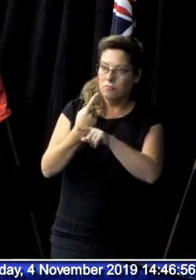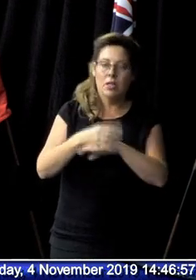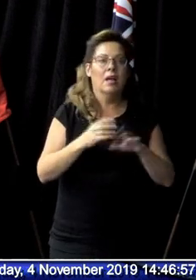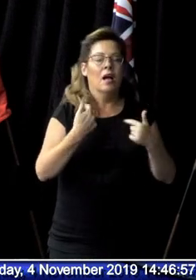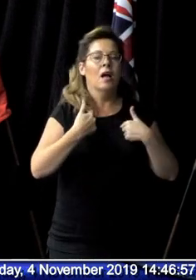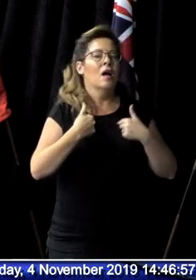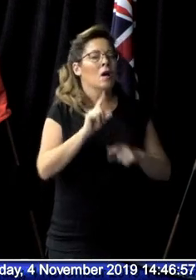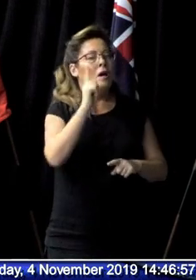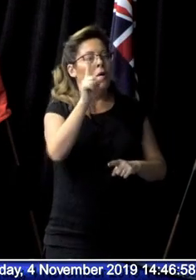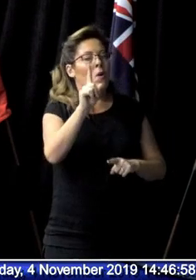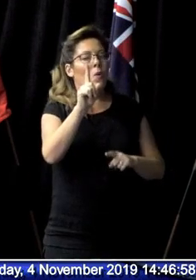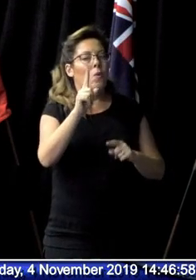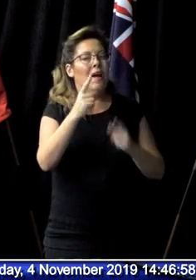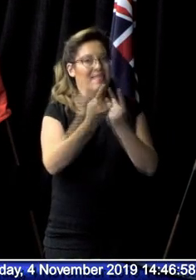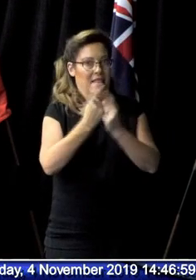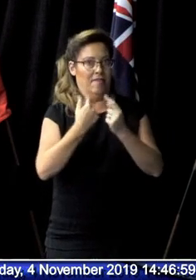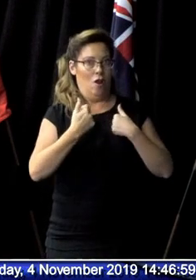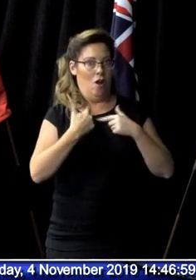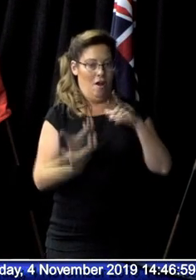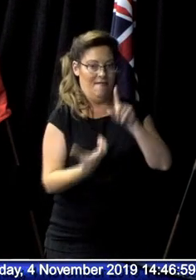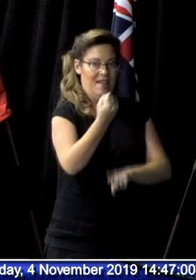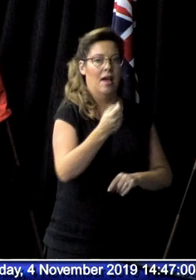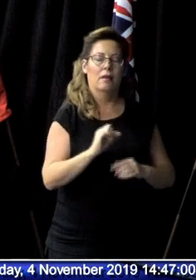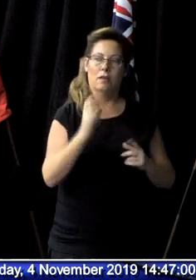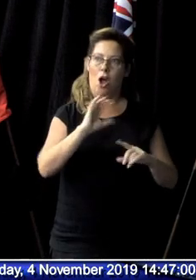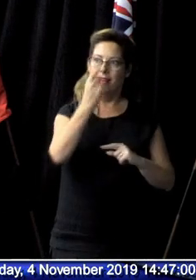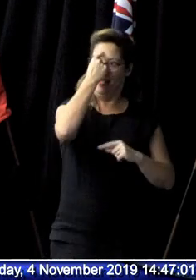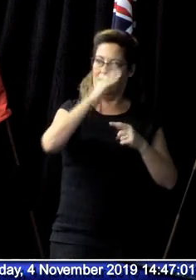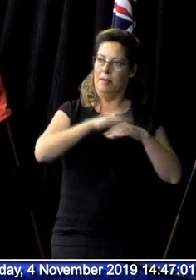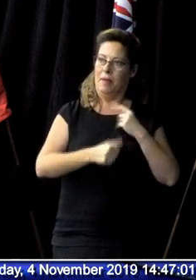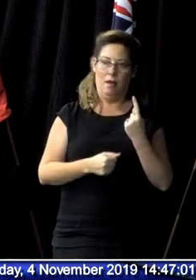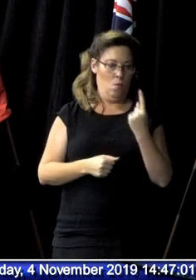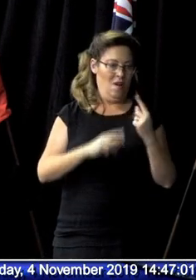So one of the things I have found is that – I can think of a family who entered prep